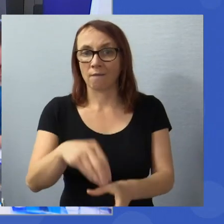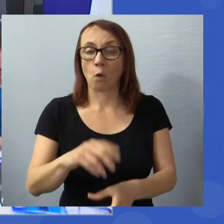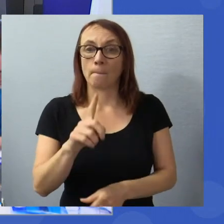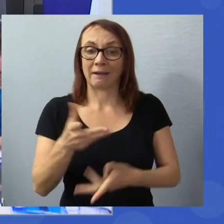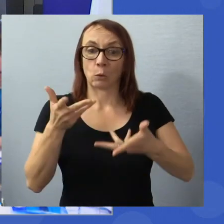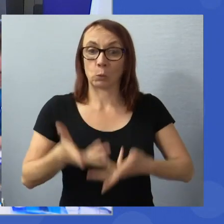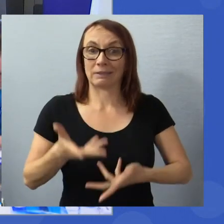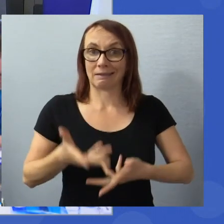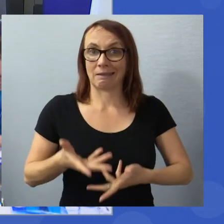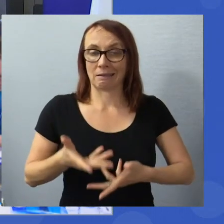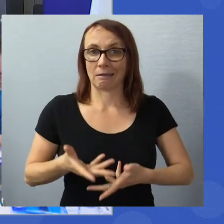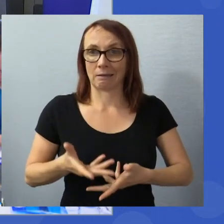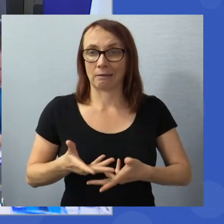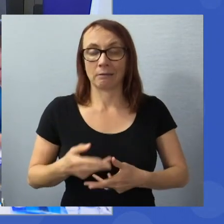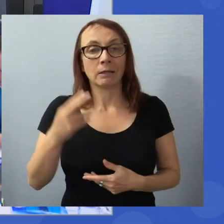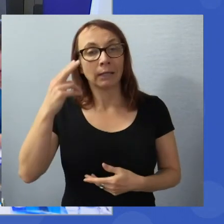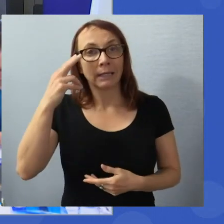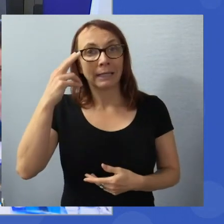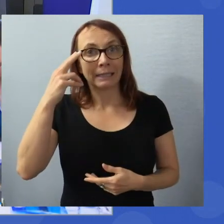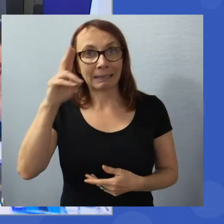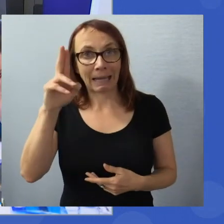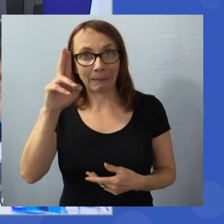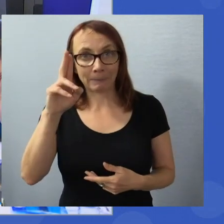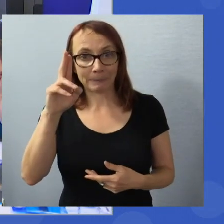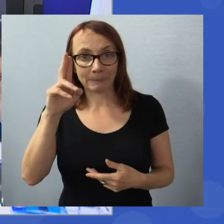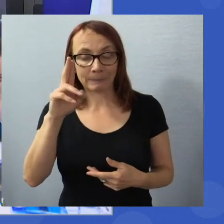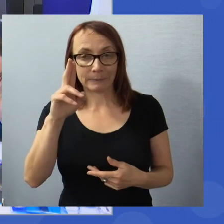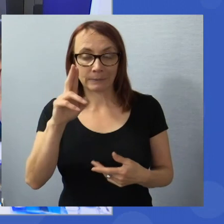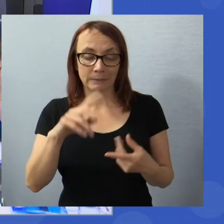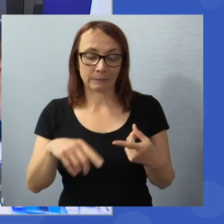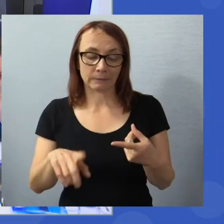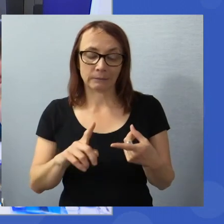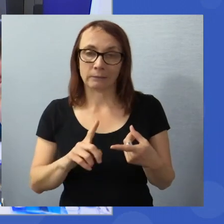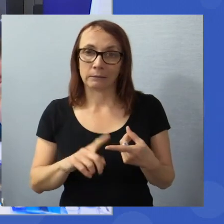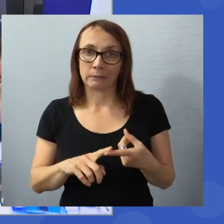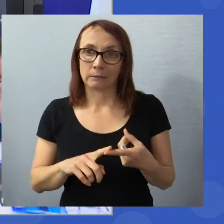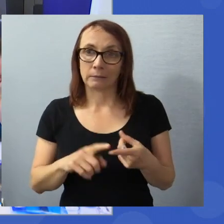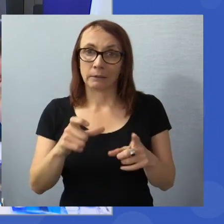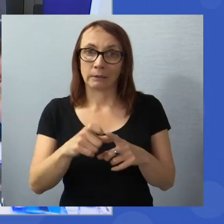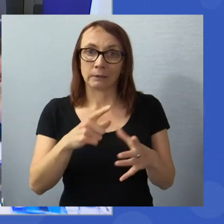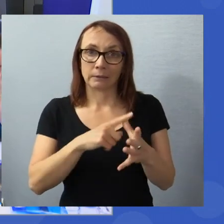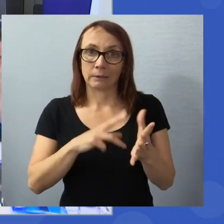purposes the reference group will be as of today David Barton and if David's